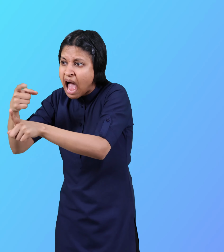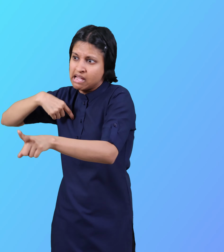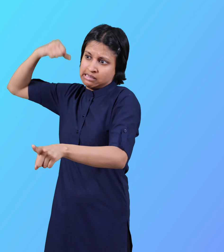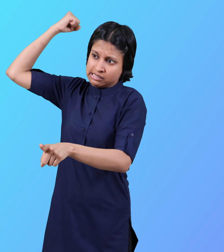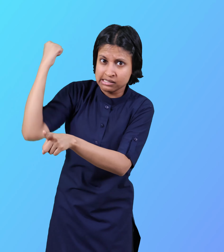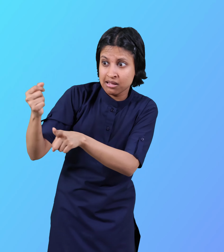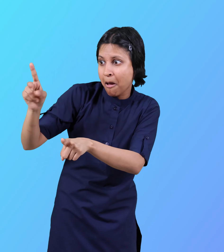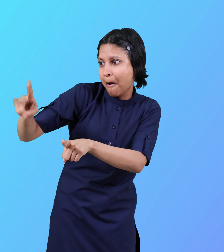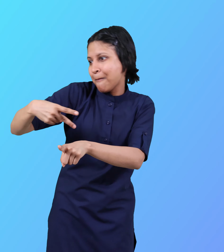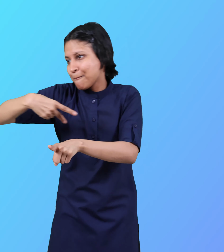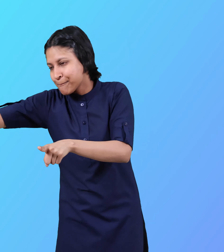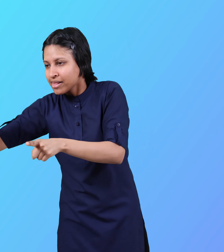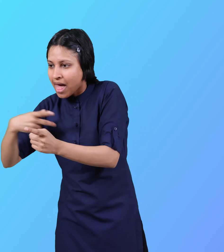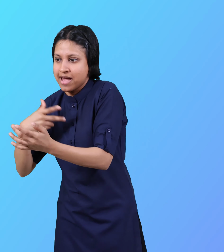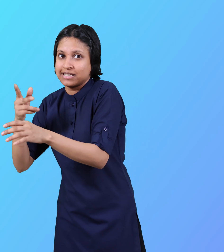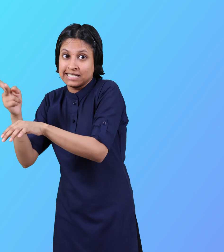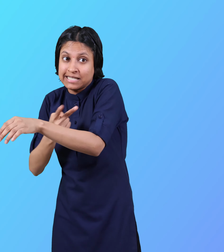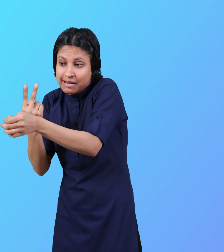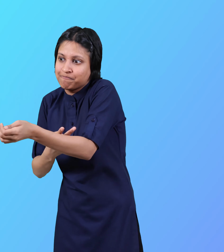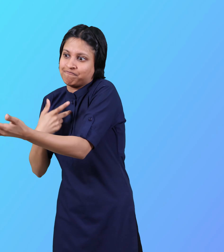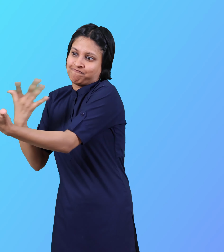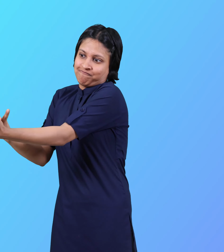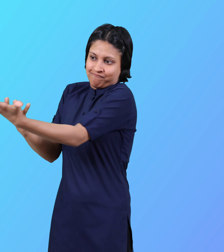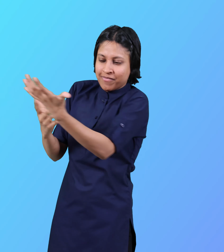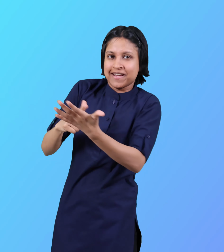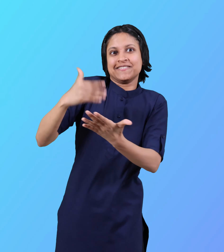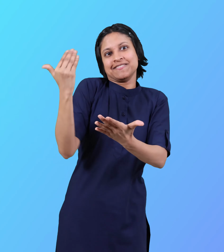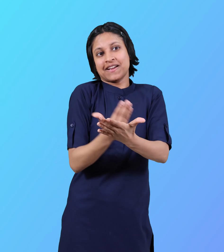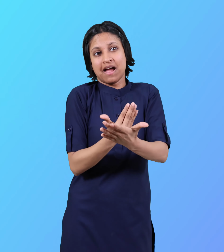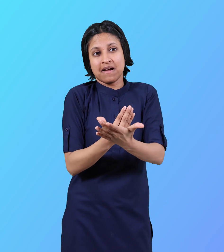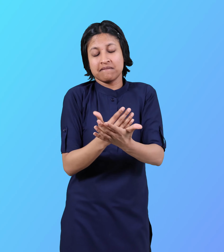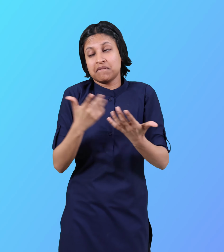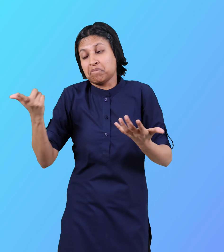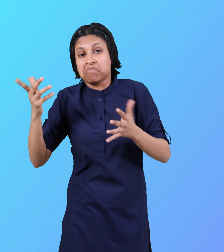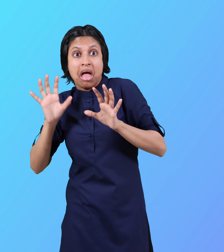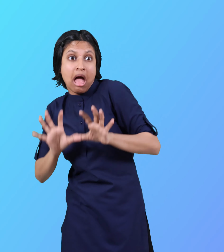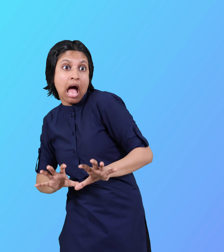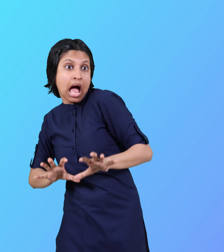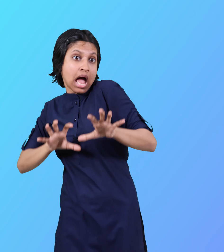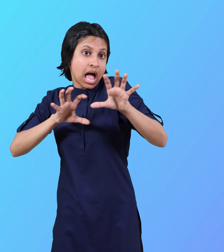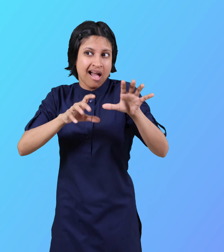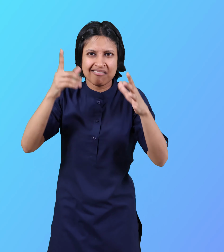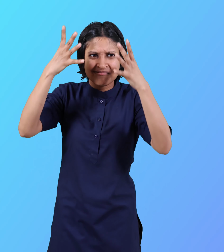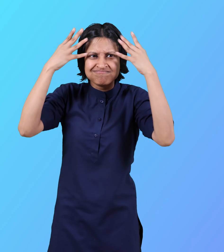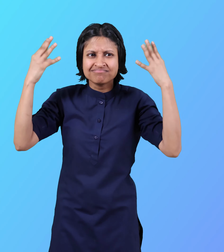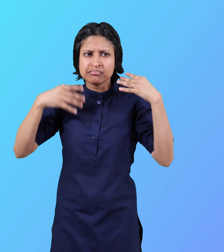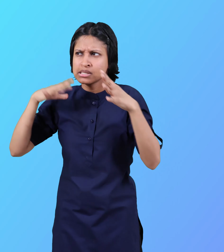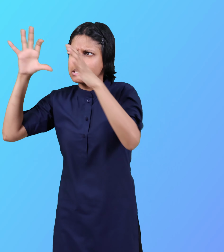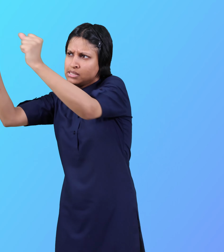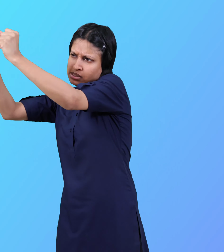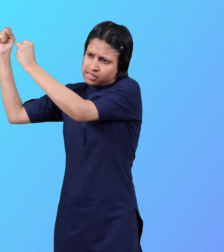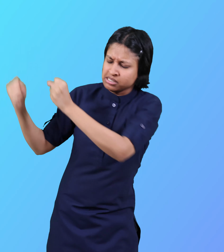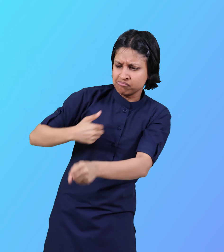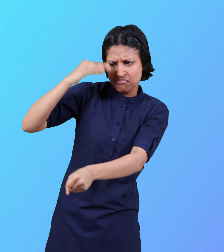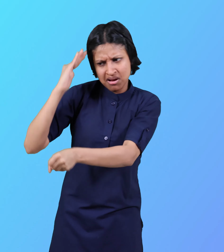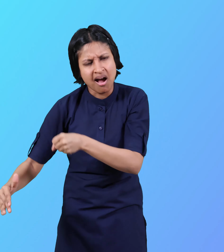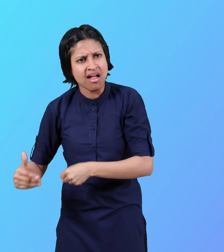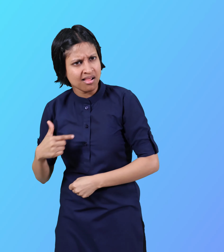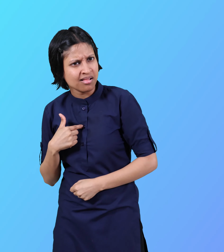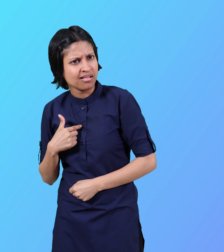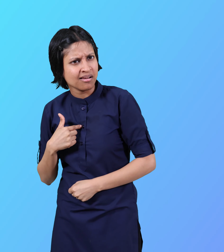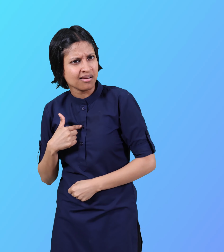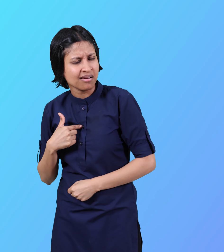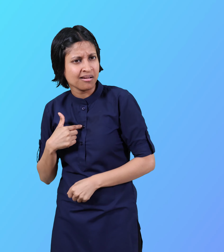struck it down and freed the sheep from its mouth. If the wild animal turned to attack me, I grabbed it by the fur under its jaw and beat it to death.